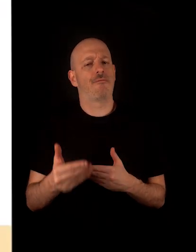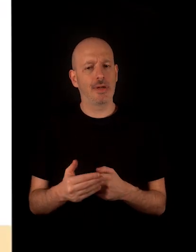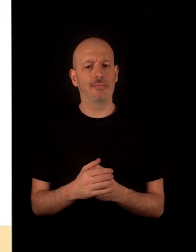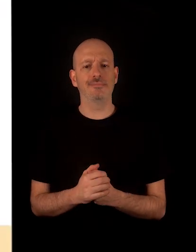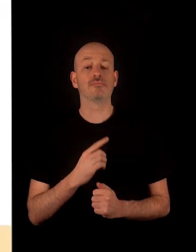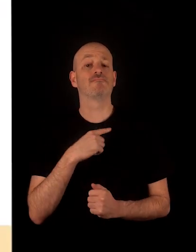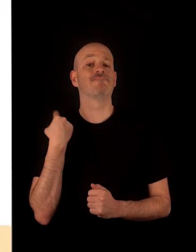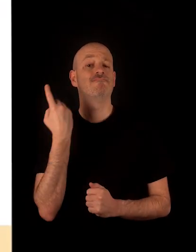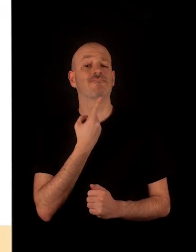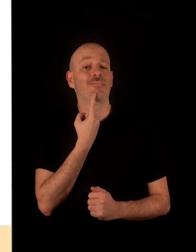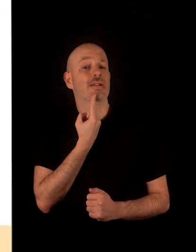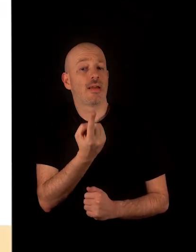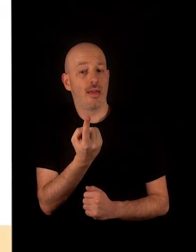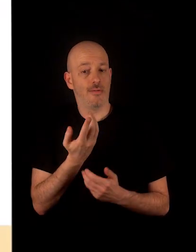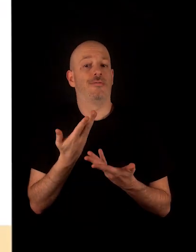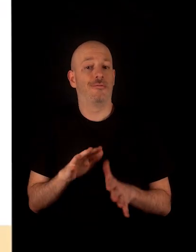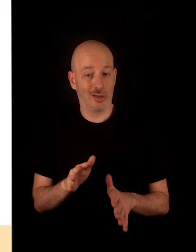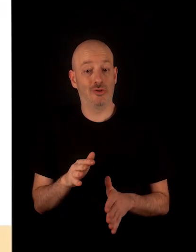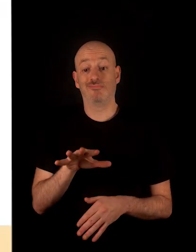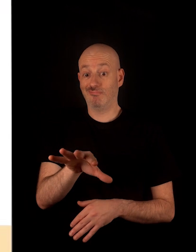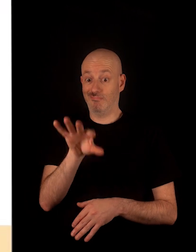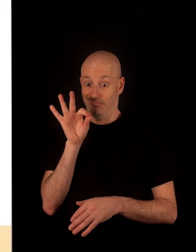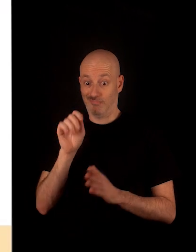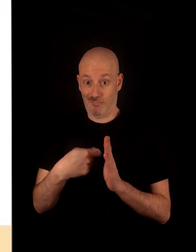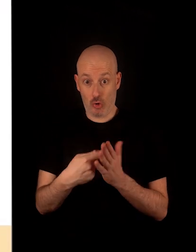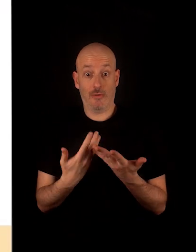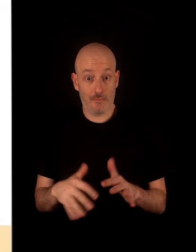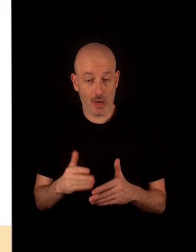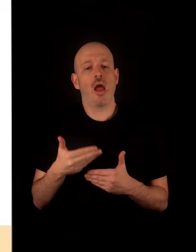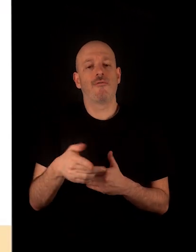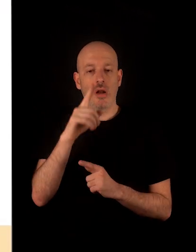in the language of your country, but the portfolio of your legal entity is